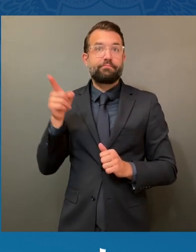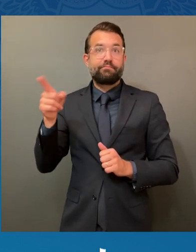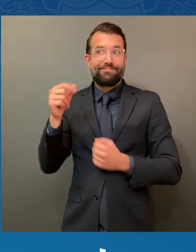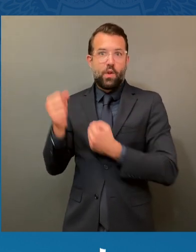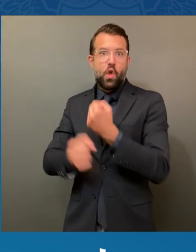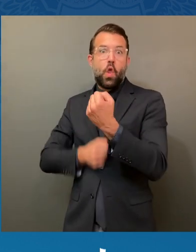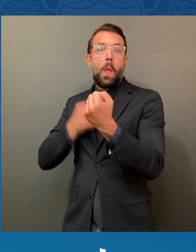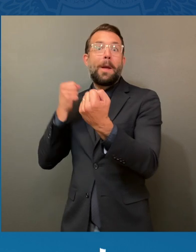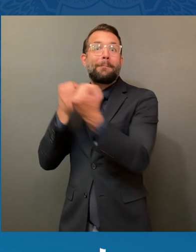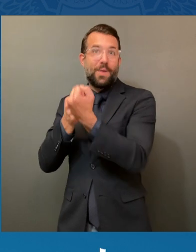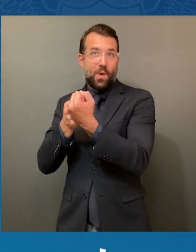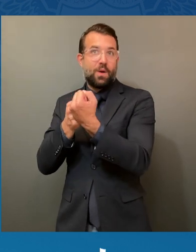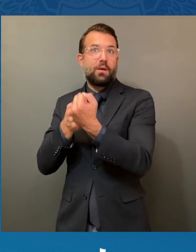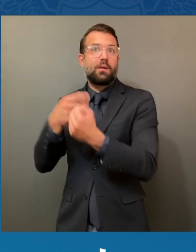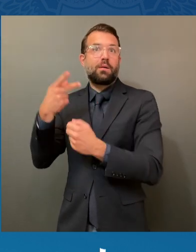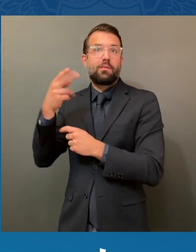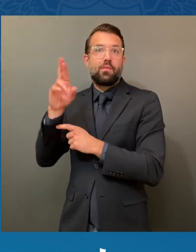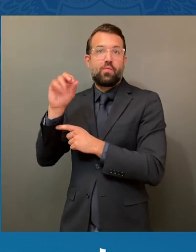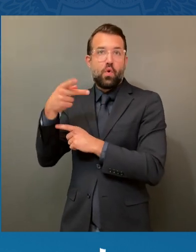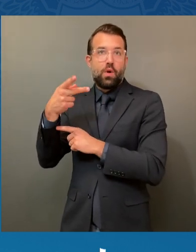which sought to ban same-sex marriages in California.